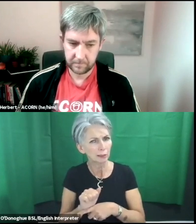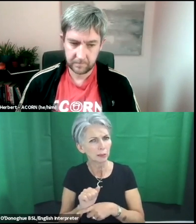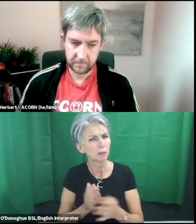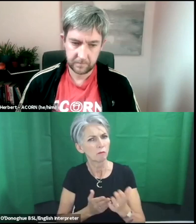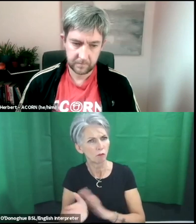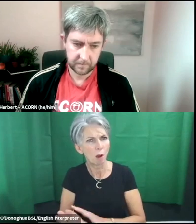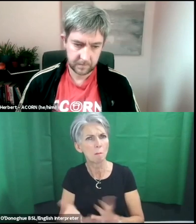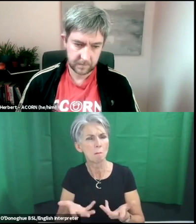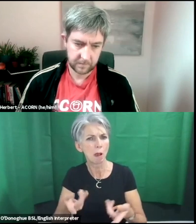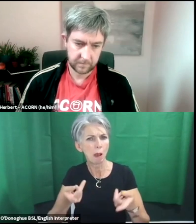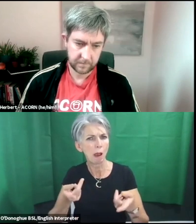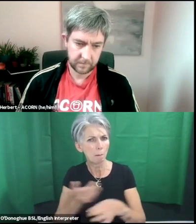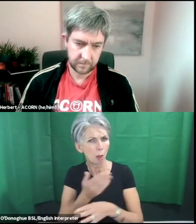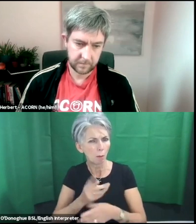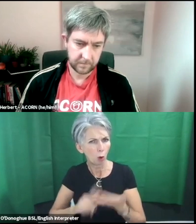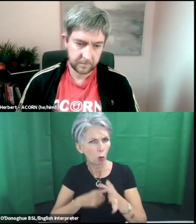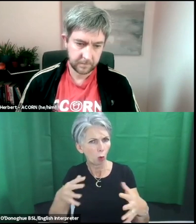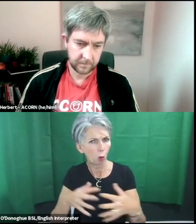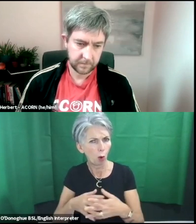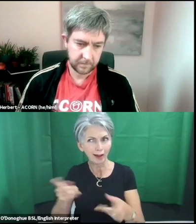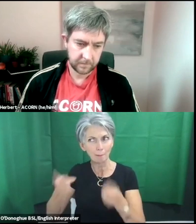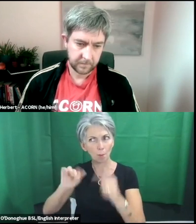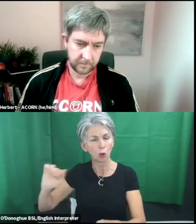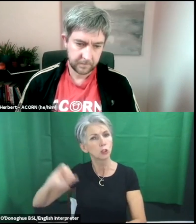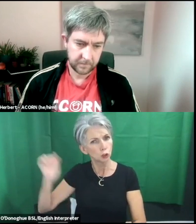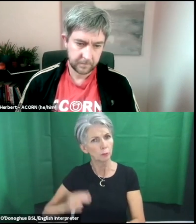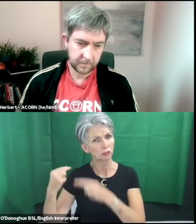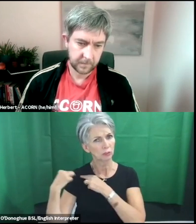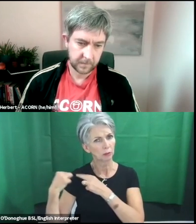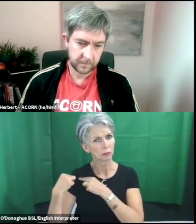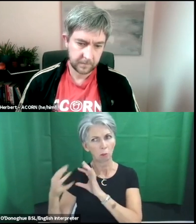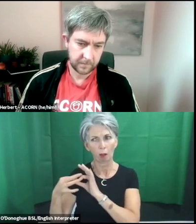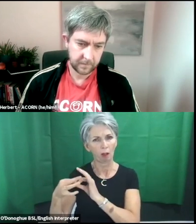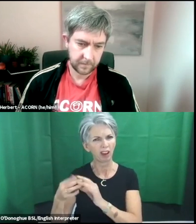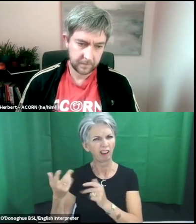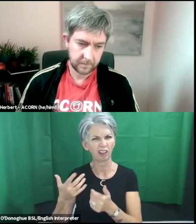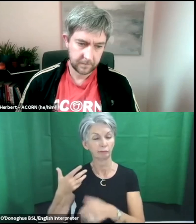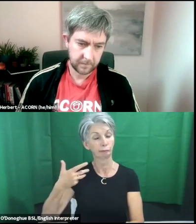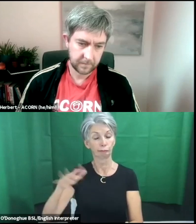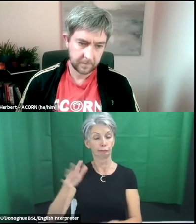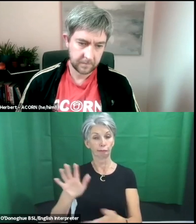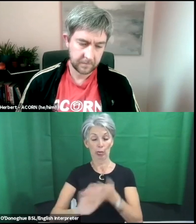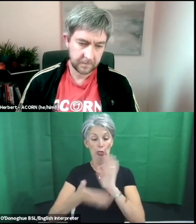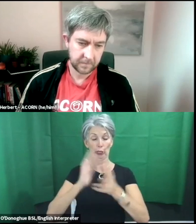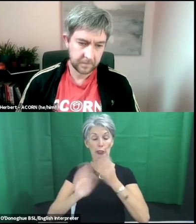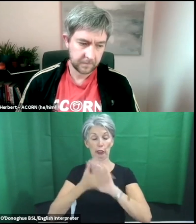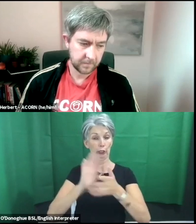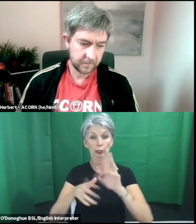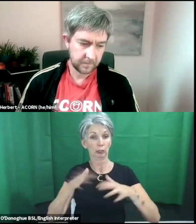employers should be a bit more responsible towards you; that he can't just clean his hands from any responsibility.